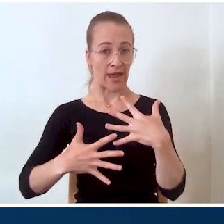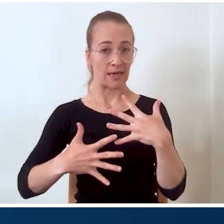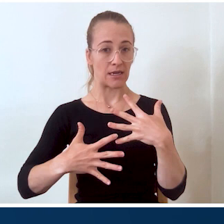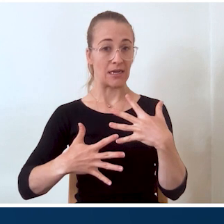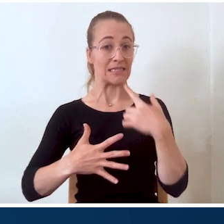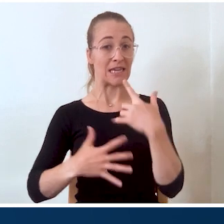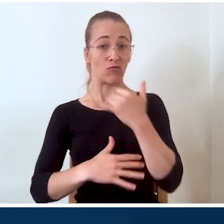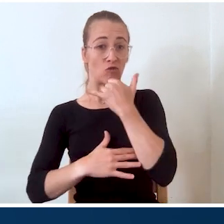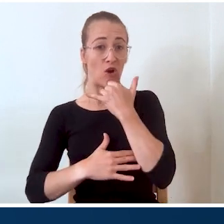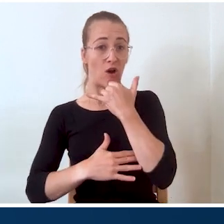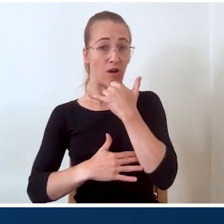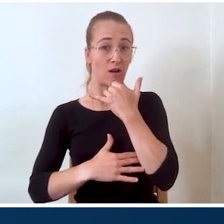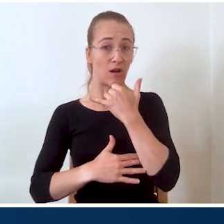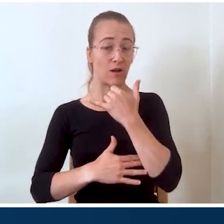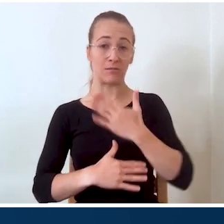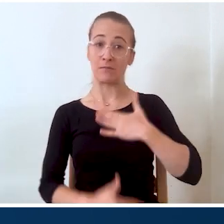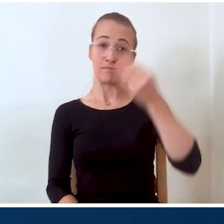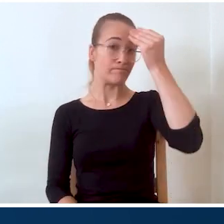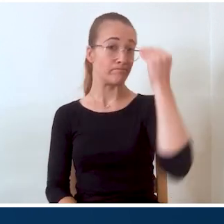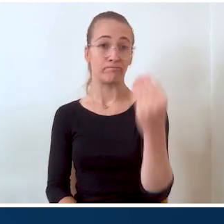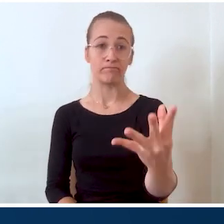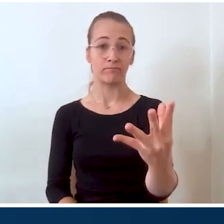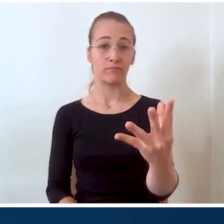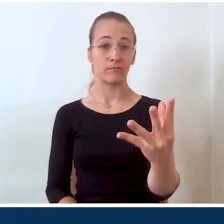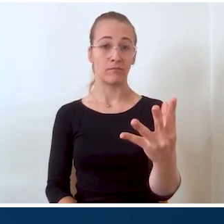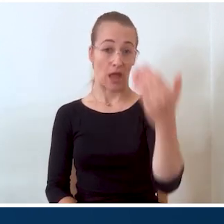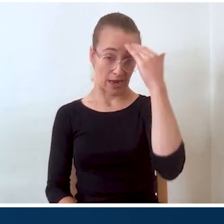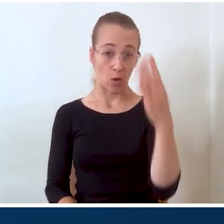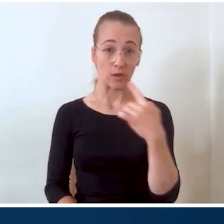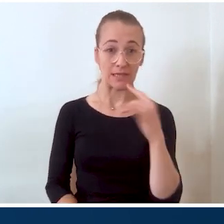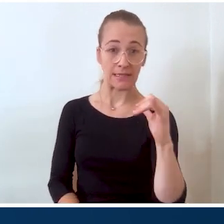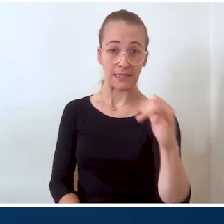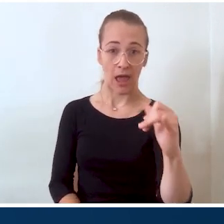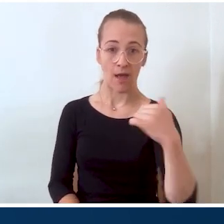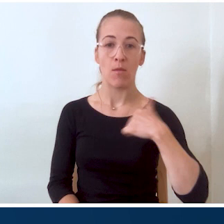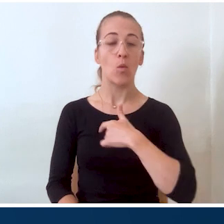to say it wrong, I'm here to tell you, and I know you'll say it, we have all done it.